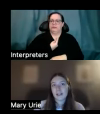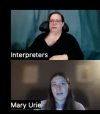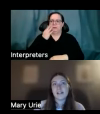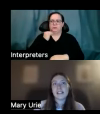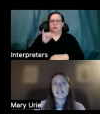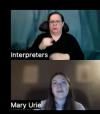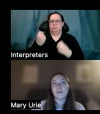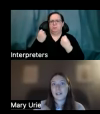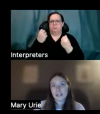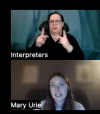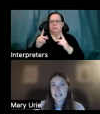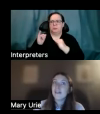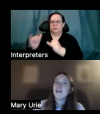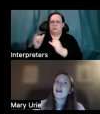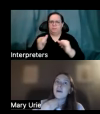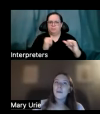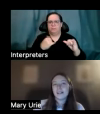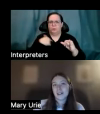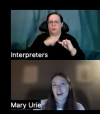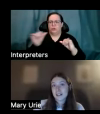experiencing this, we could get together, we could talk to the